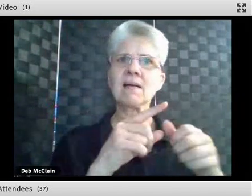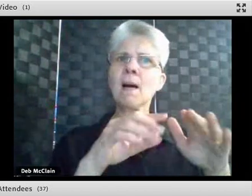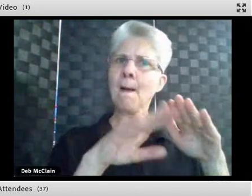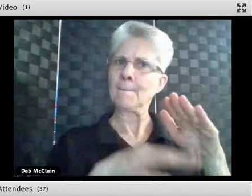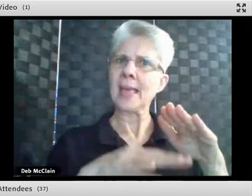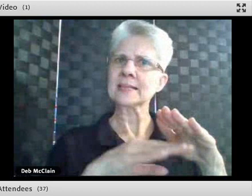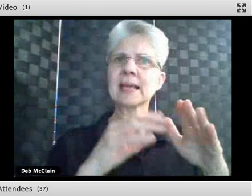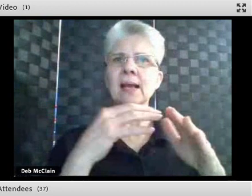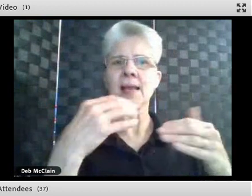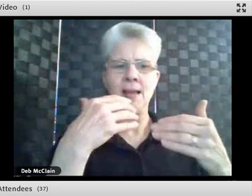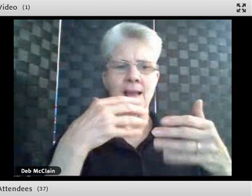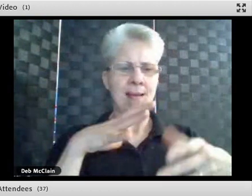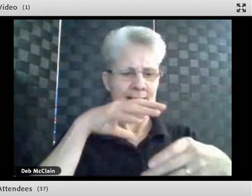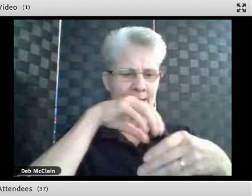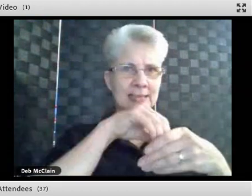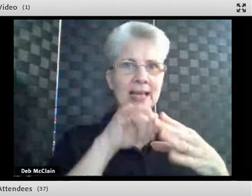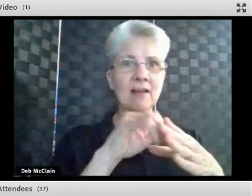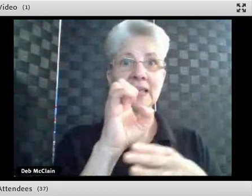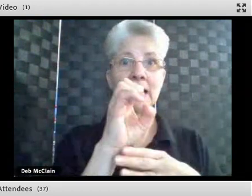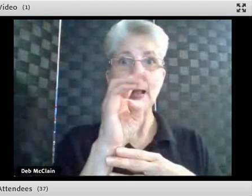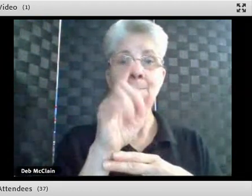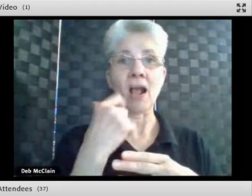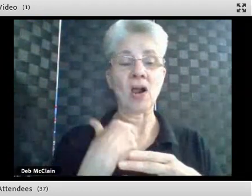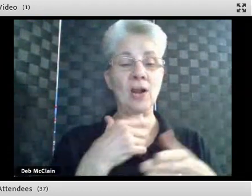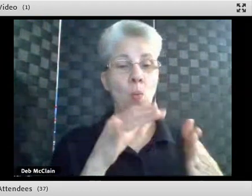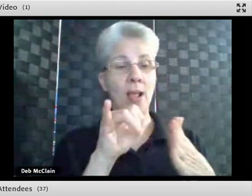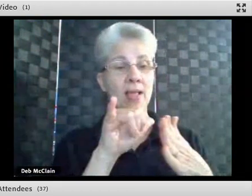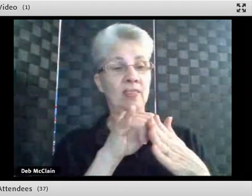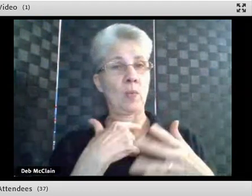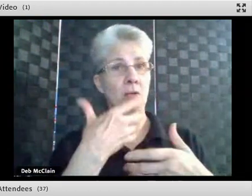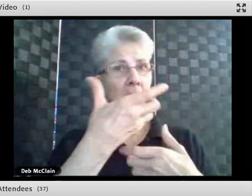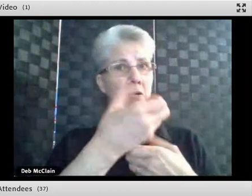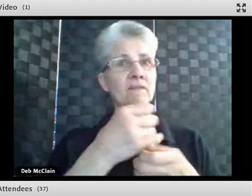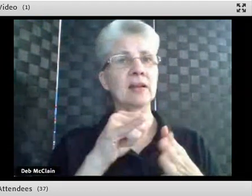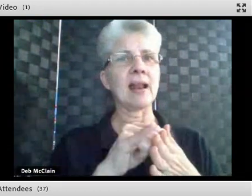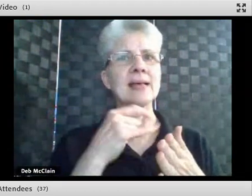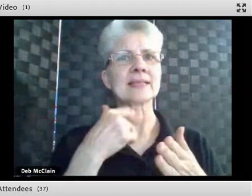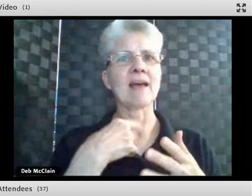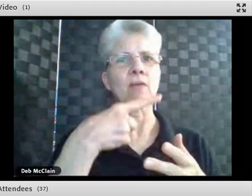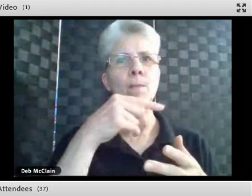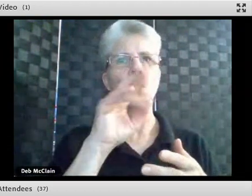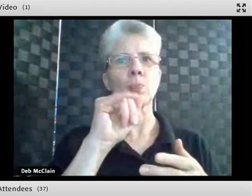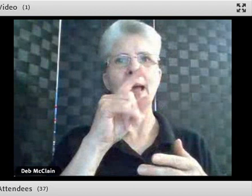of the e-mail in a way that we feel more confident about than, say, a proprietary e-mail file format